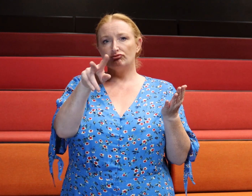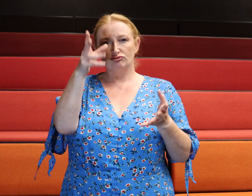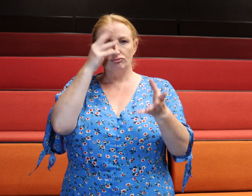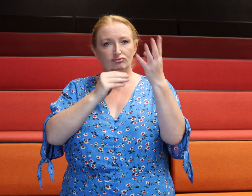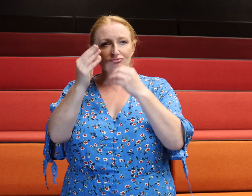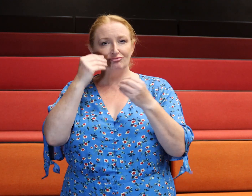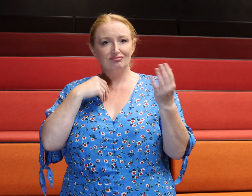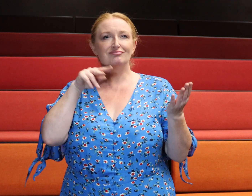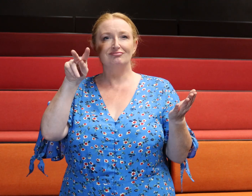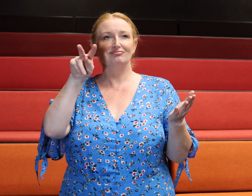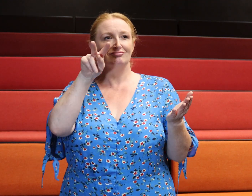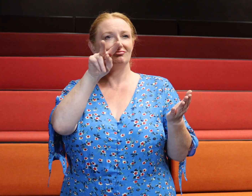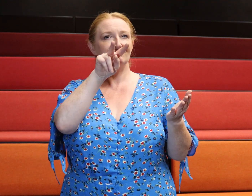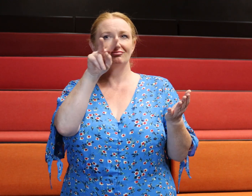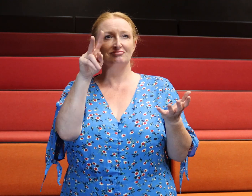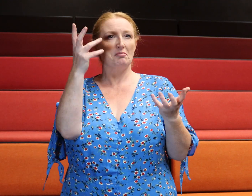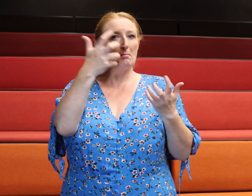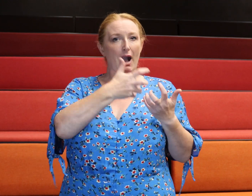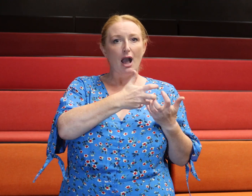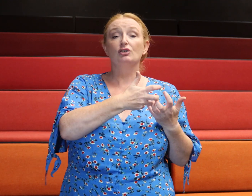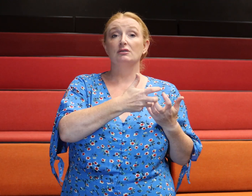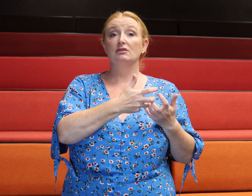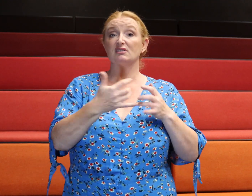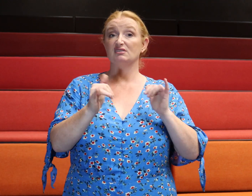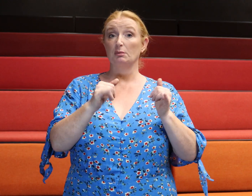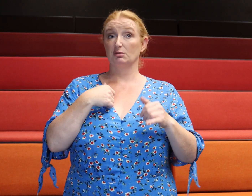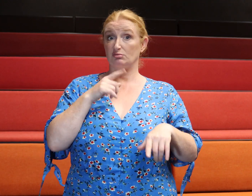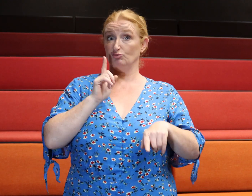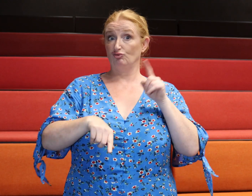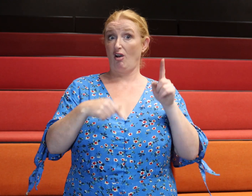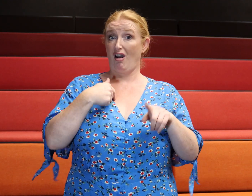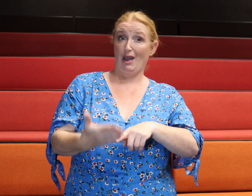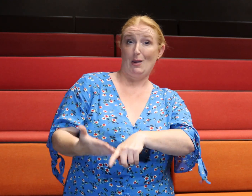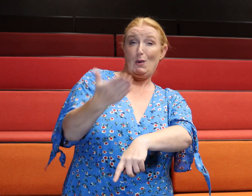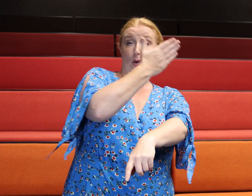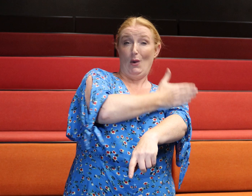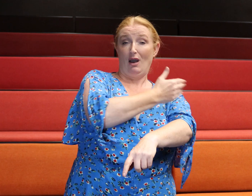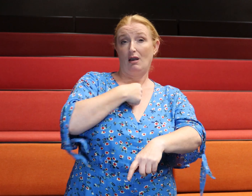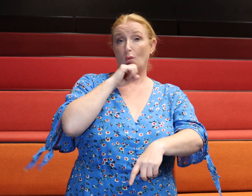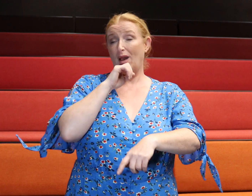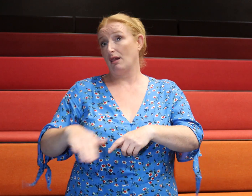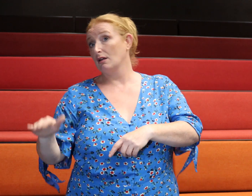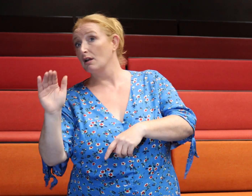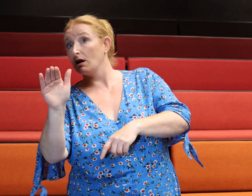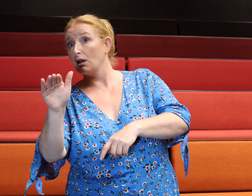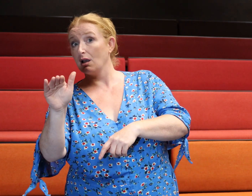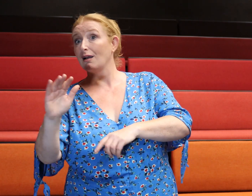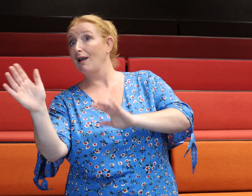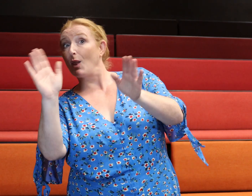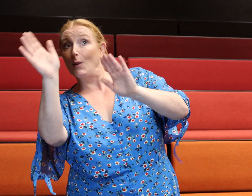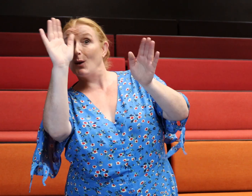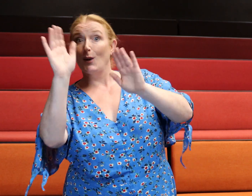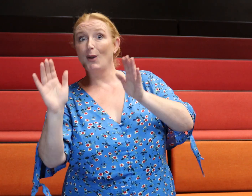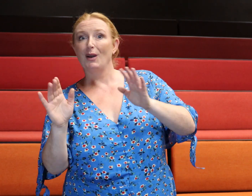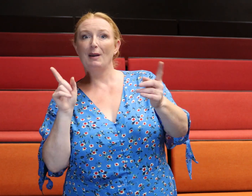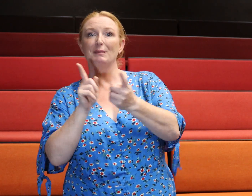with what visuals are on stage. Sometimes I'll try and get backstage and meet everybody at that performance, but if not,